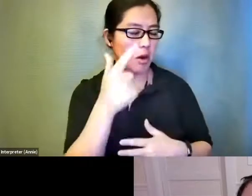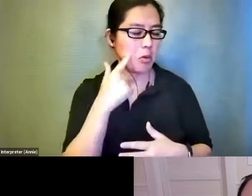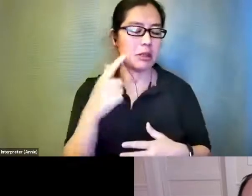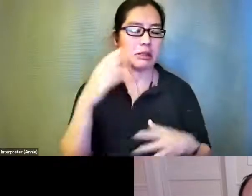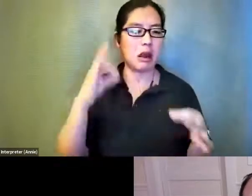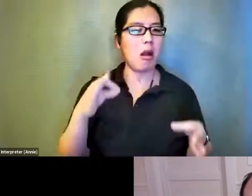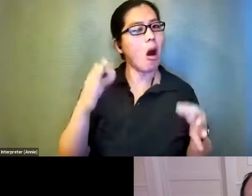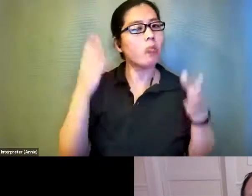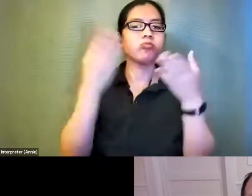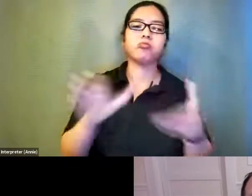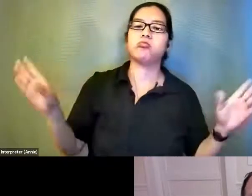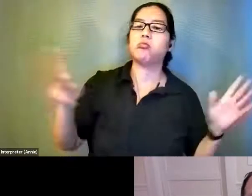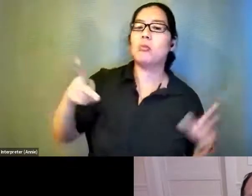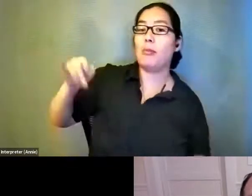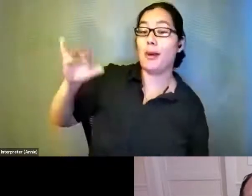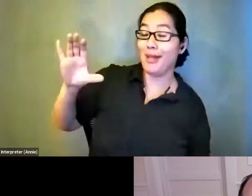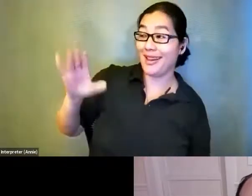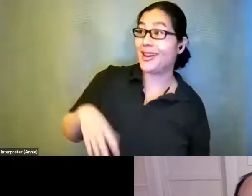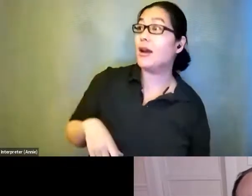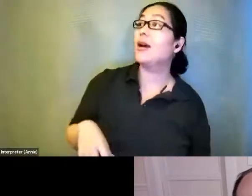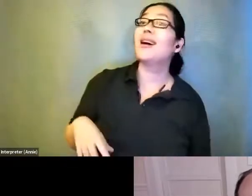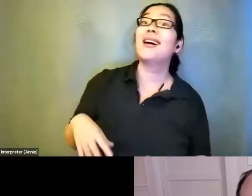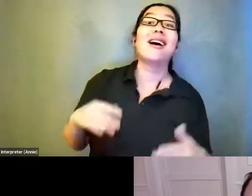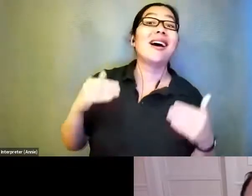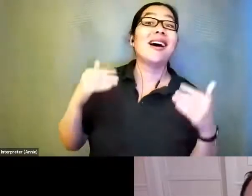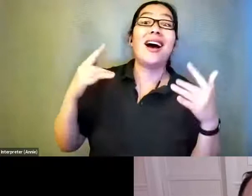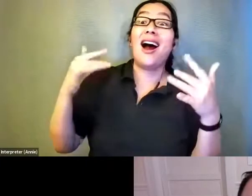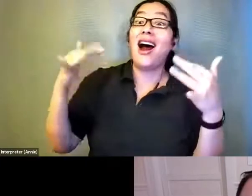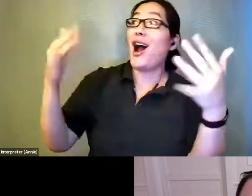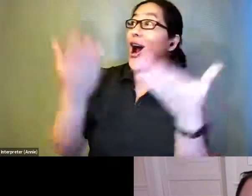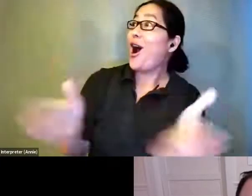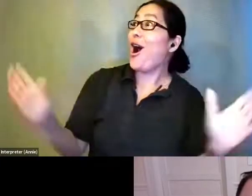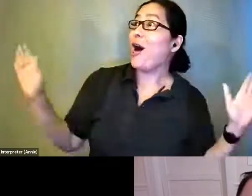800 people later we had quite a response. We were so